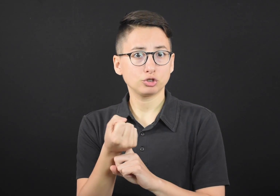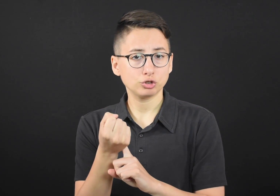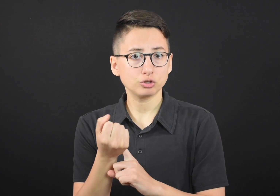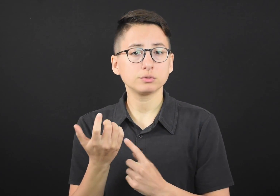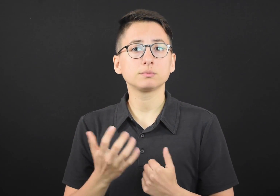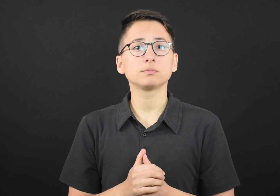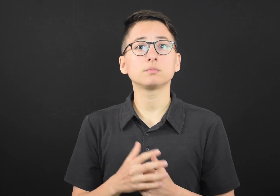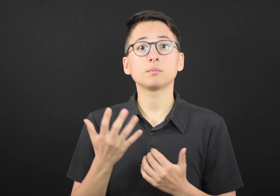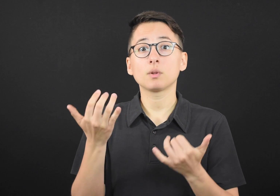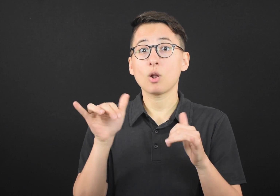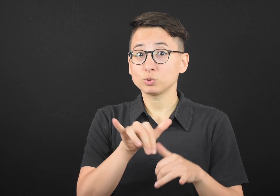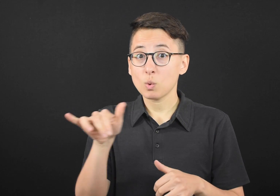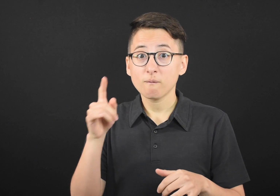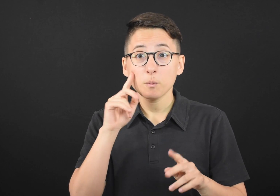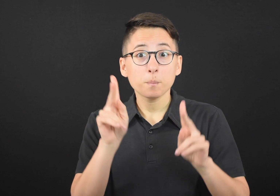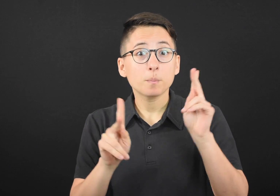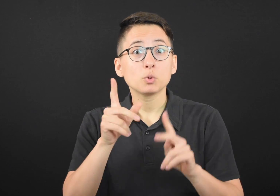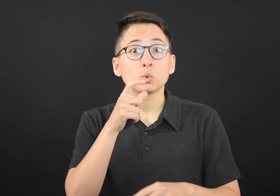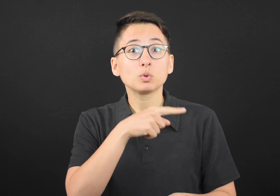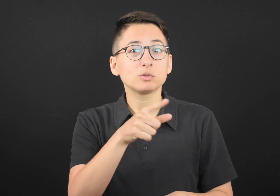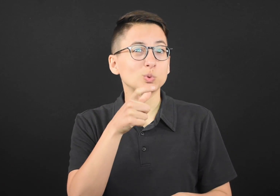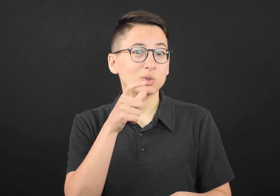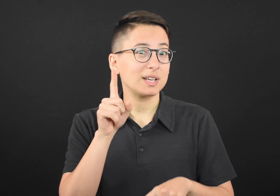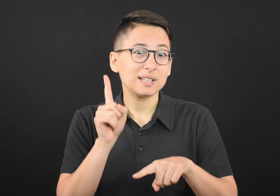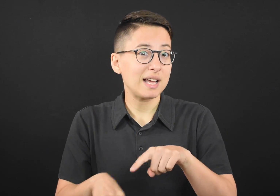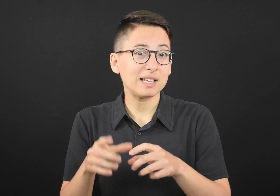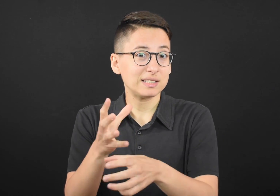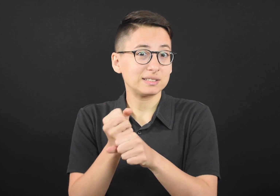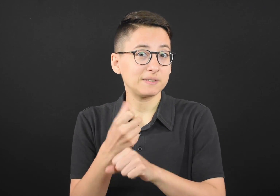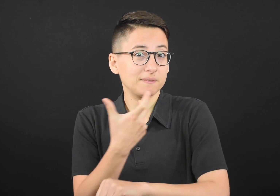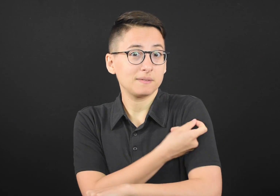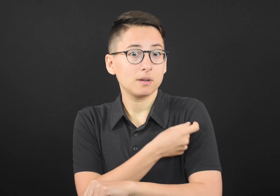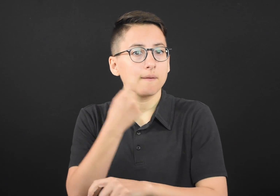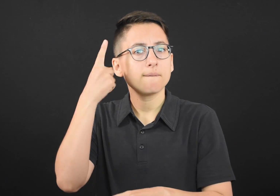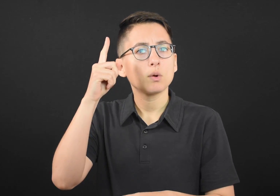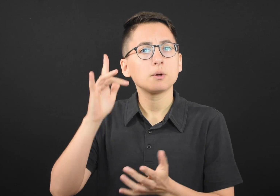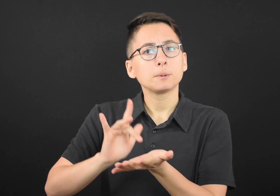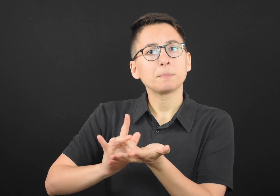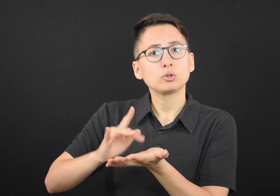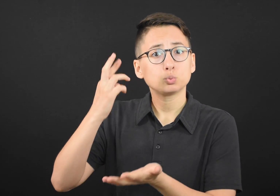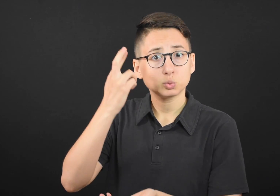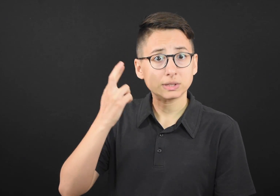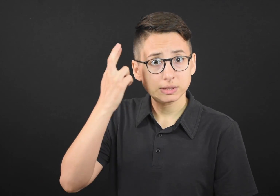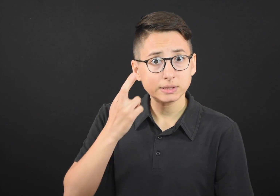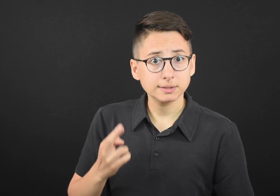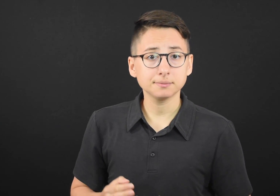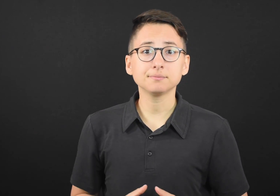as well as individuals who may not be able to get a COVID vaccine for medical reasons.